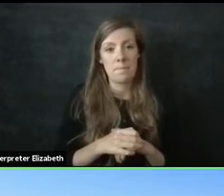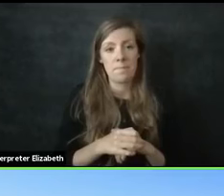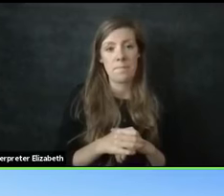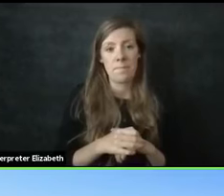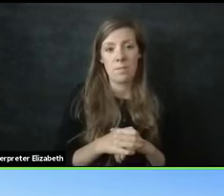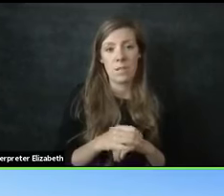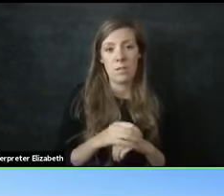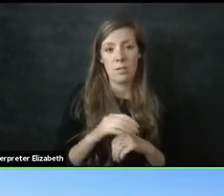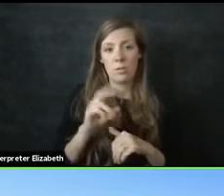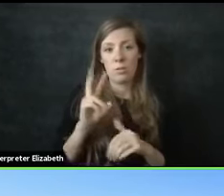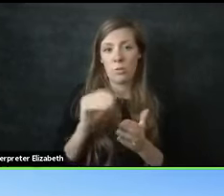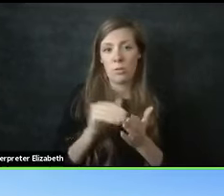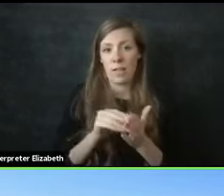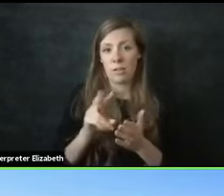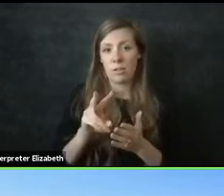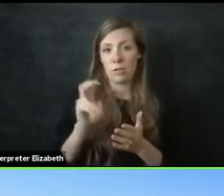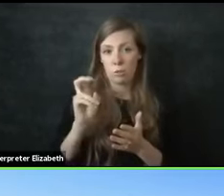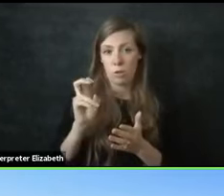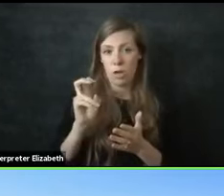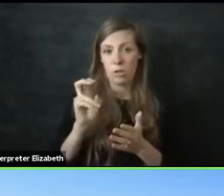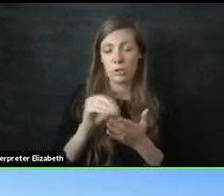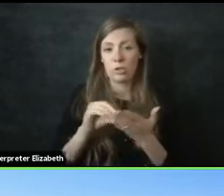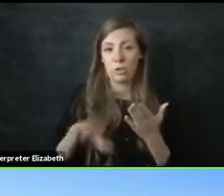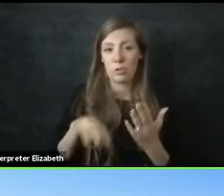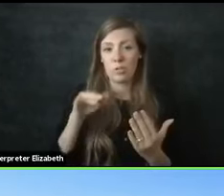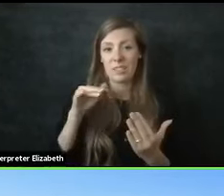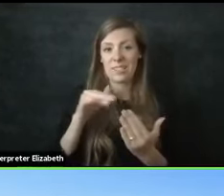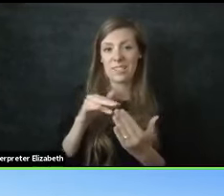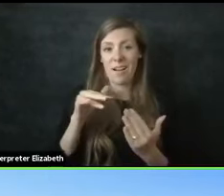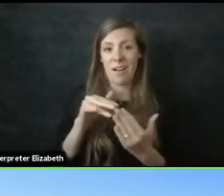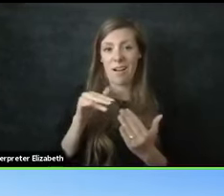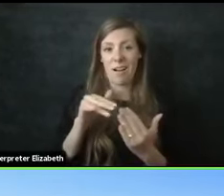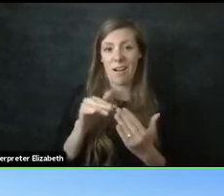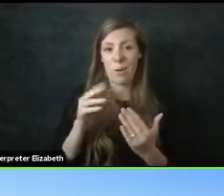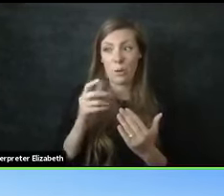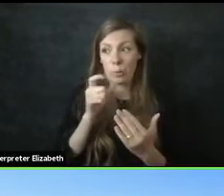More than 2200 children were studied and the side effects were similar to that